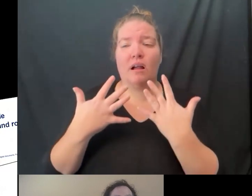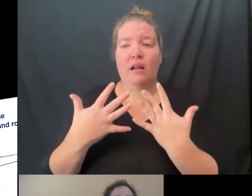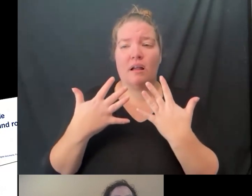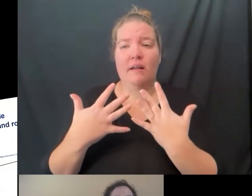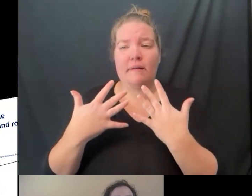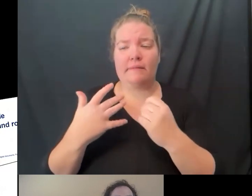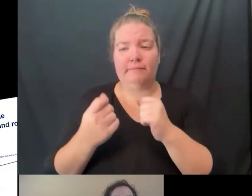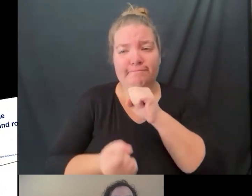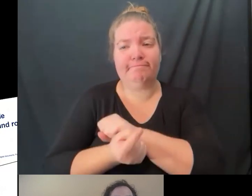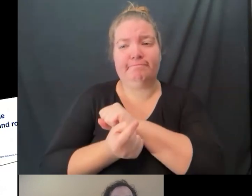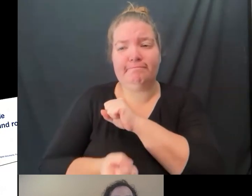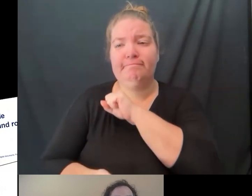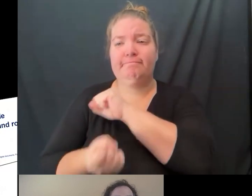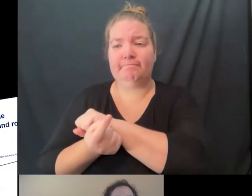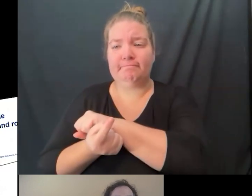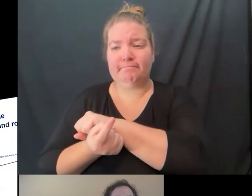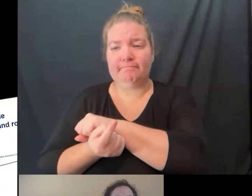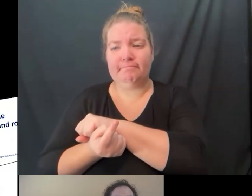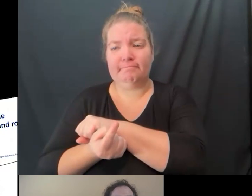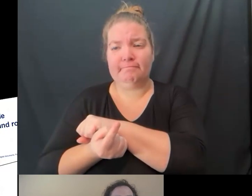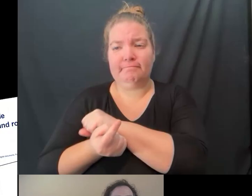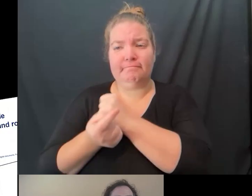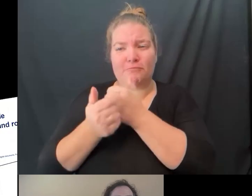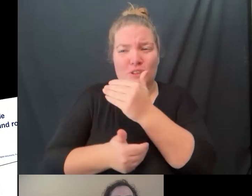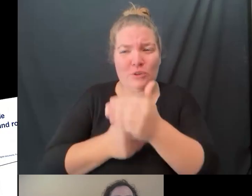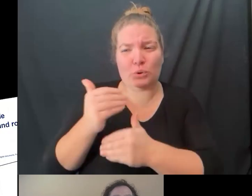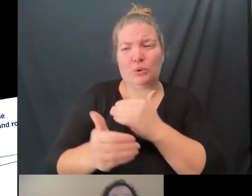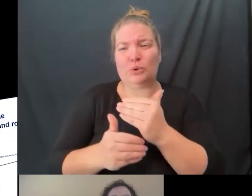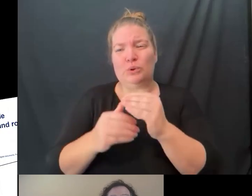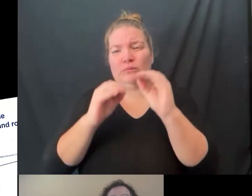where there's a process going on,